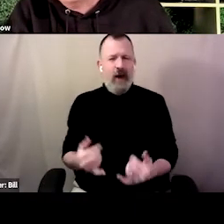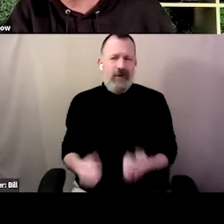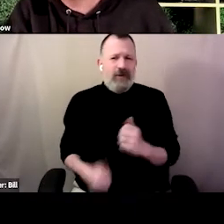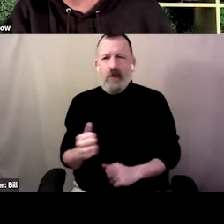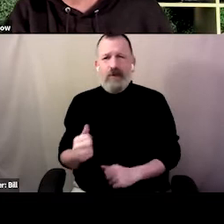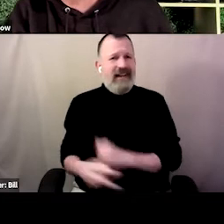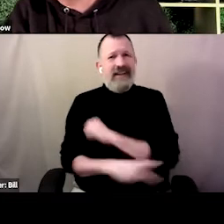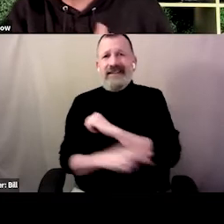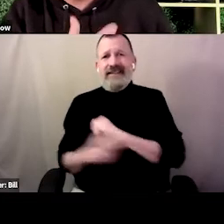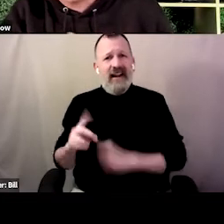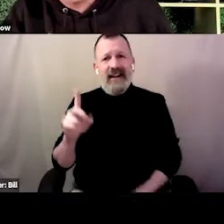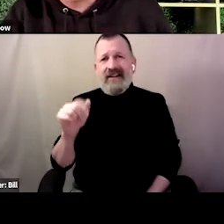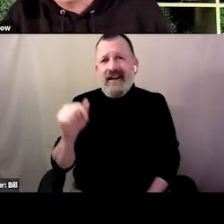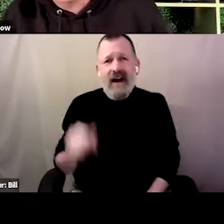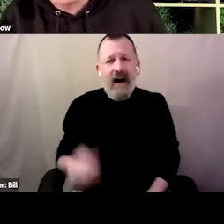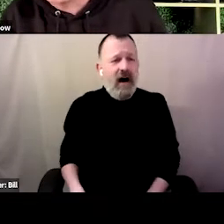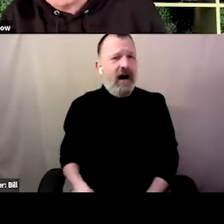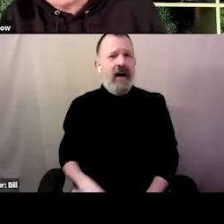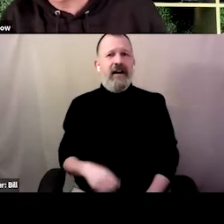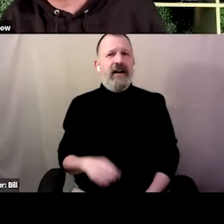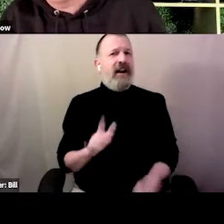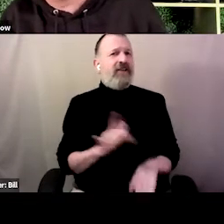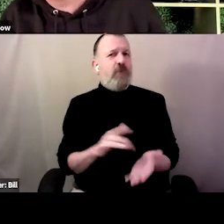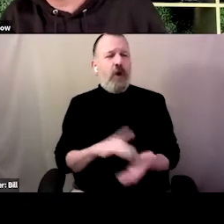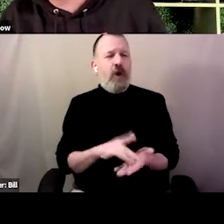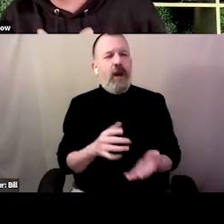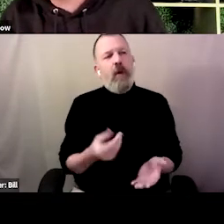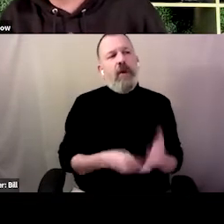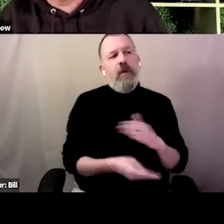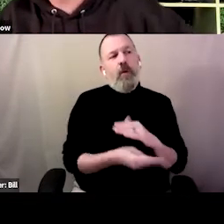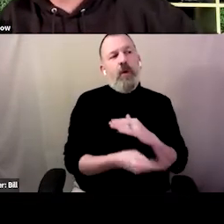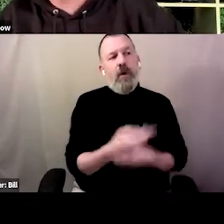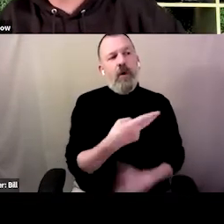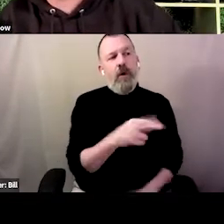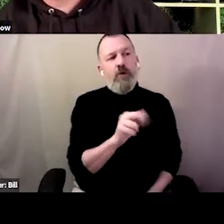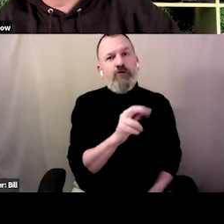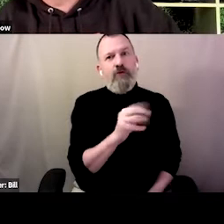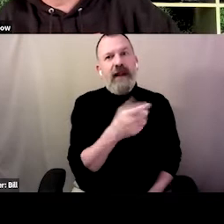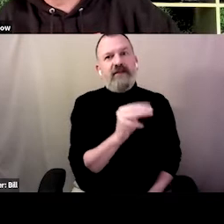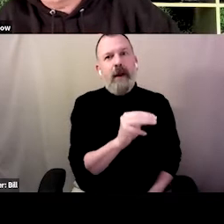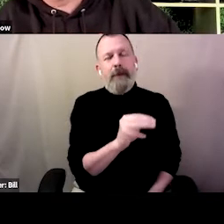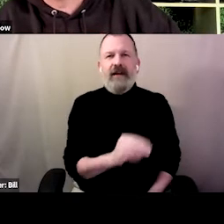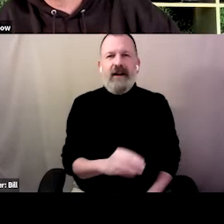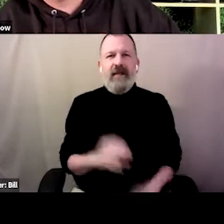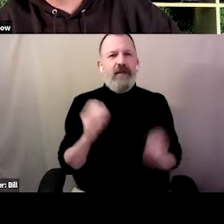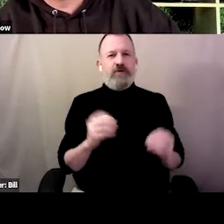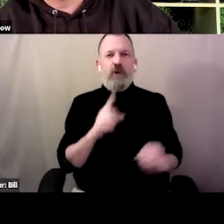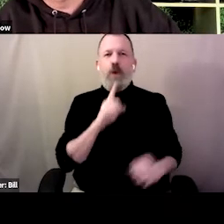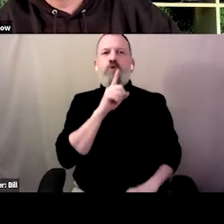CalebBarlow: extorting people with a little bit of ransomware you really haven't seen a true kinetic impact on US soil. I mean,